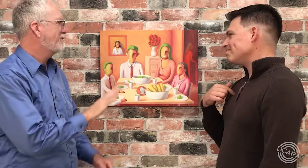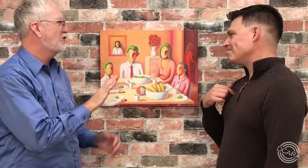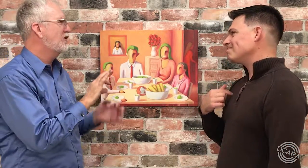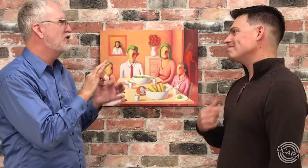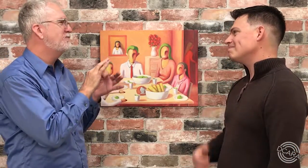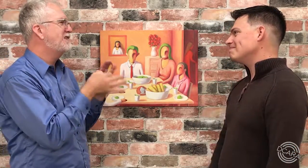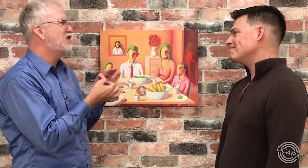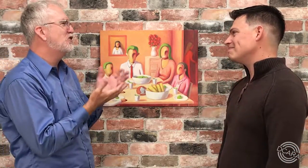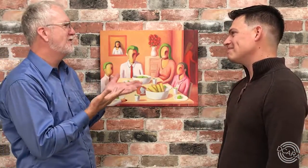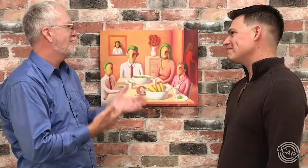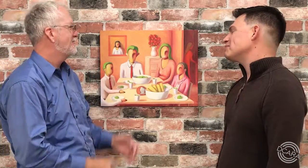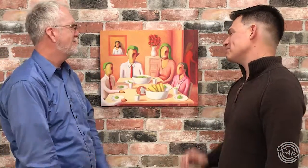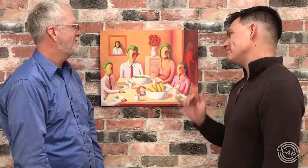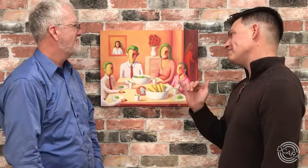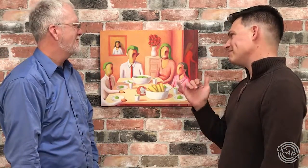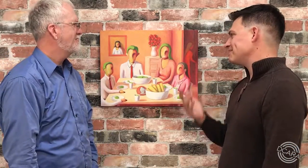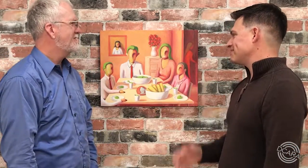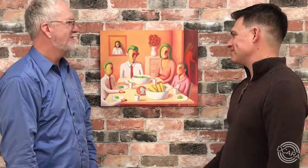Ray: What is your interpretation?